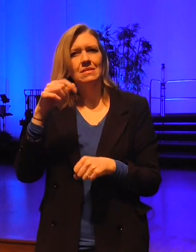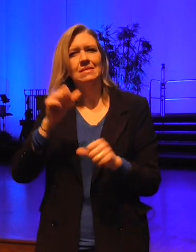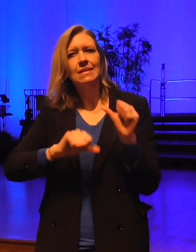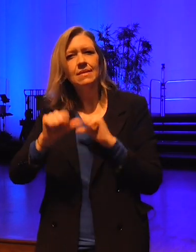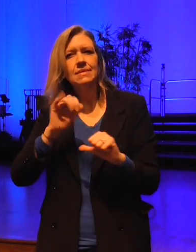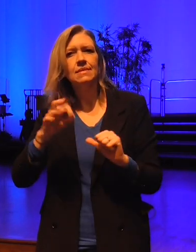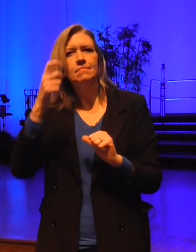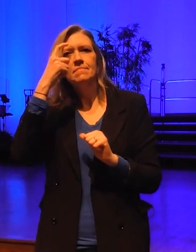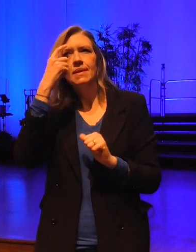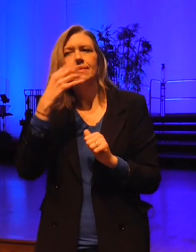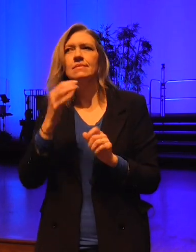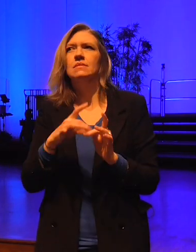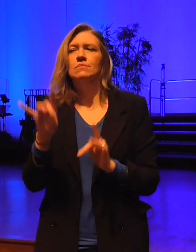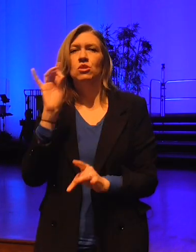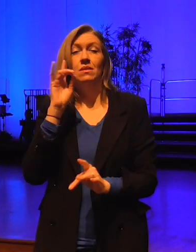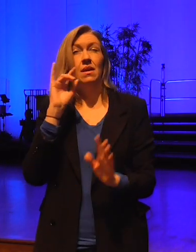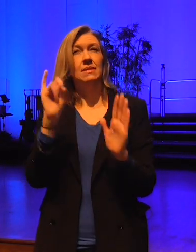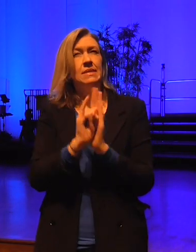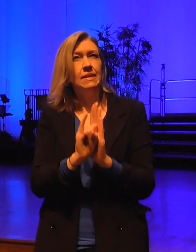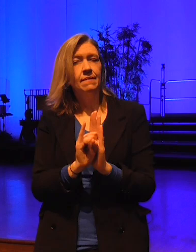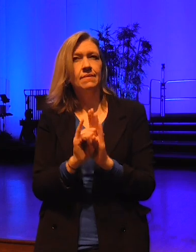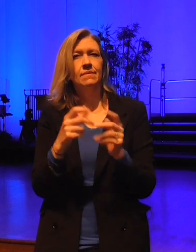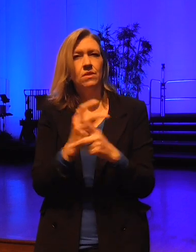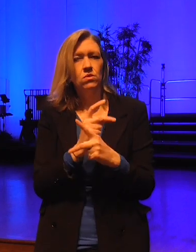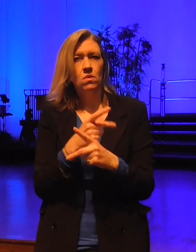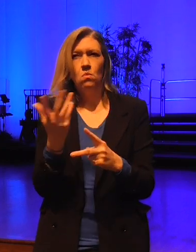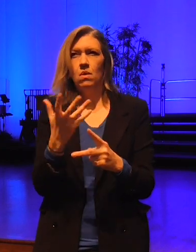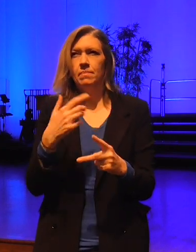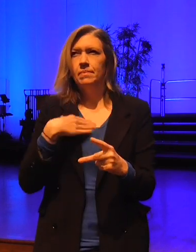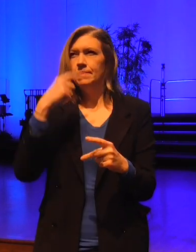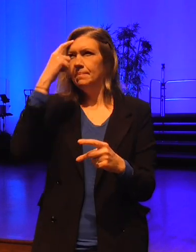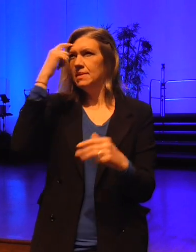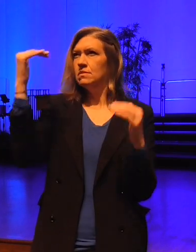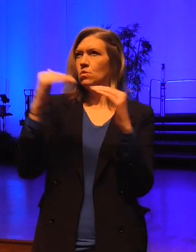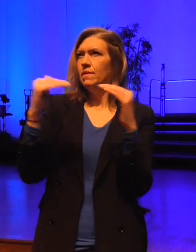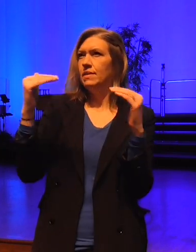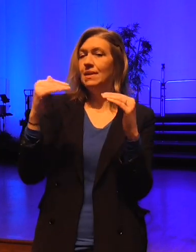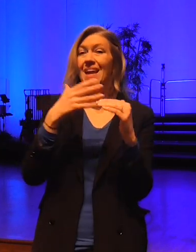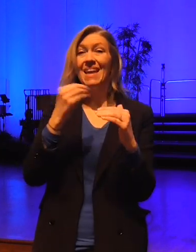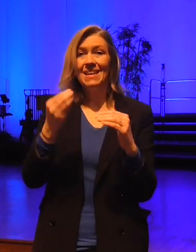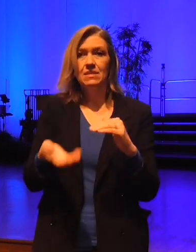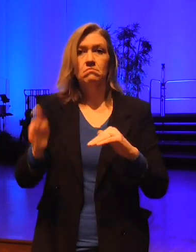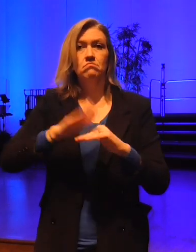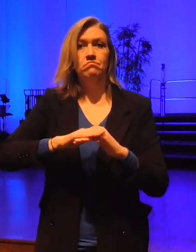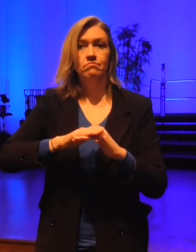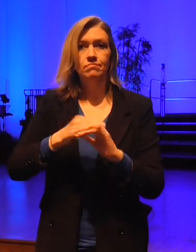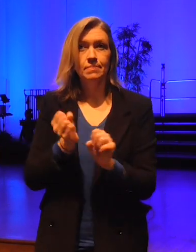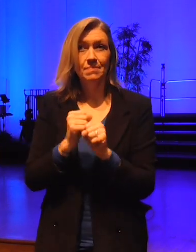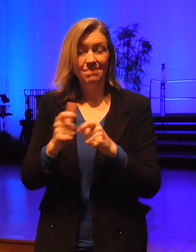mental equivalents and expanding them because if we don't identify them we miss the possibilities